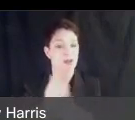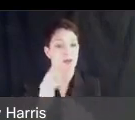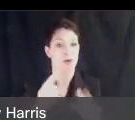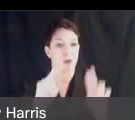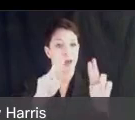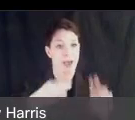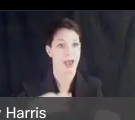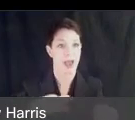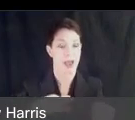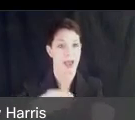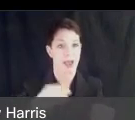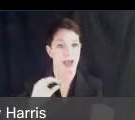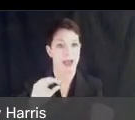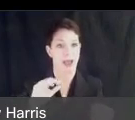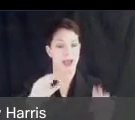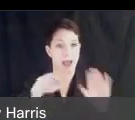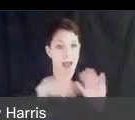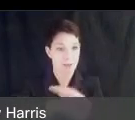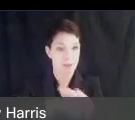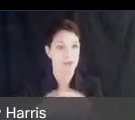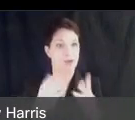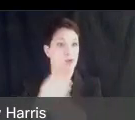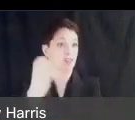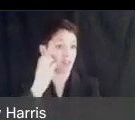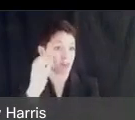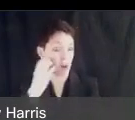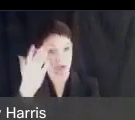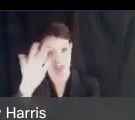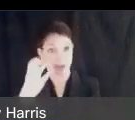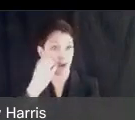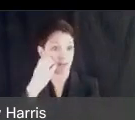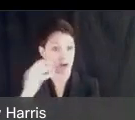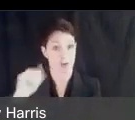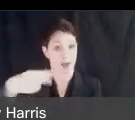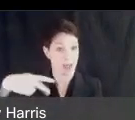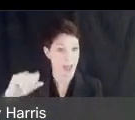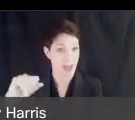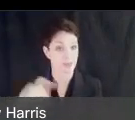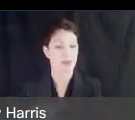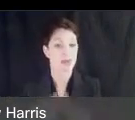access via a phone, a smartphone, but this takes the need for that smartphone